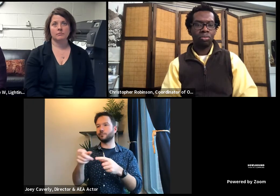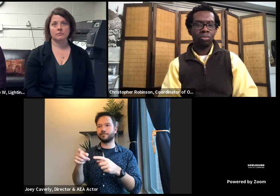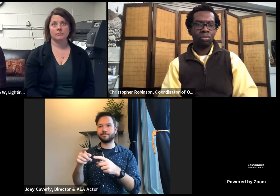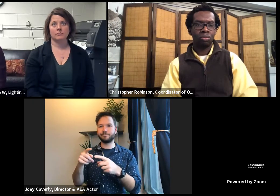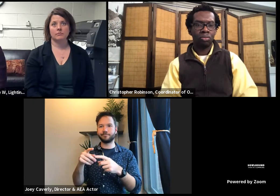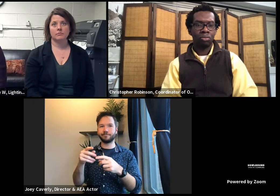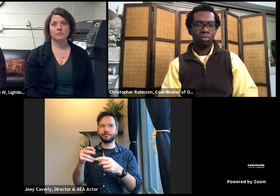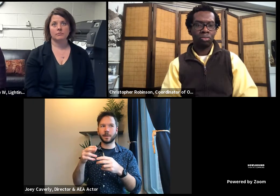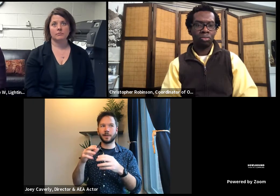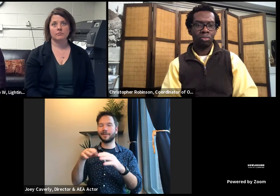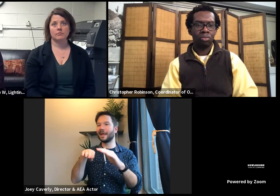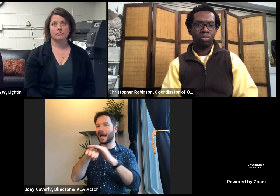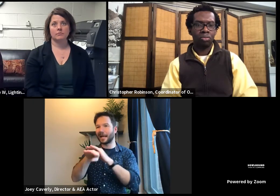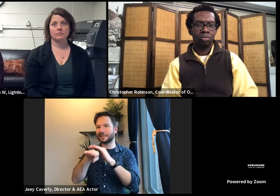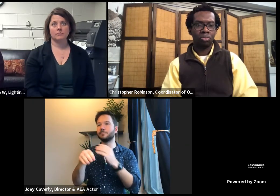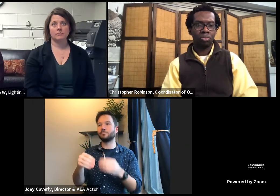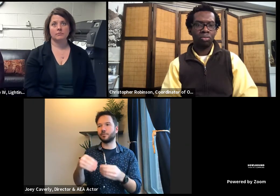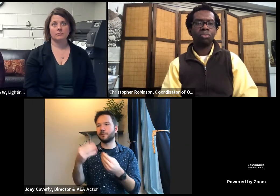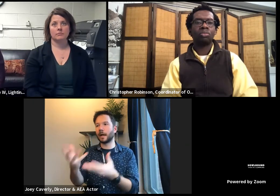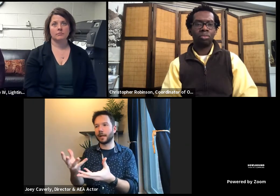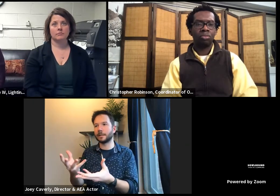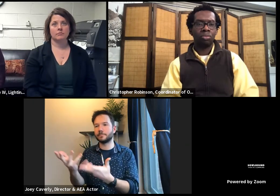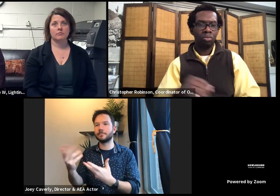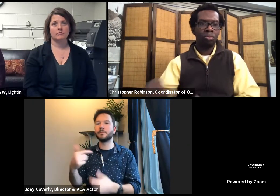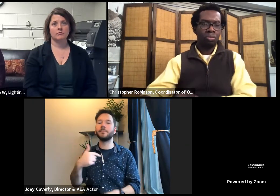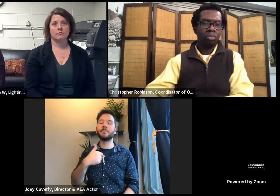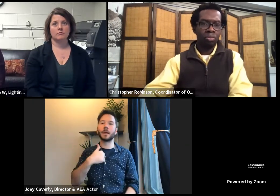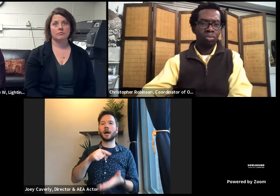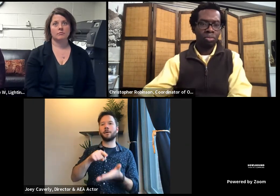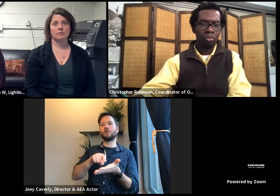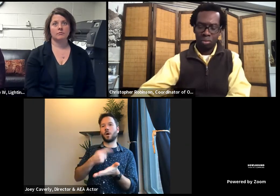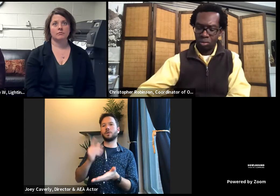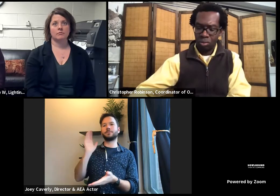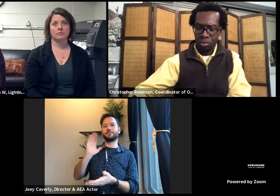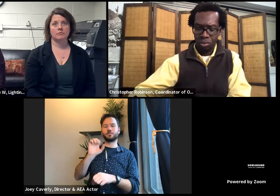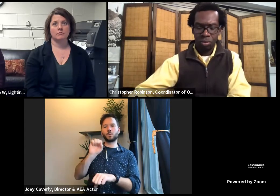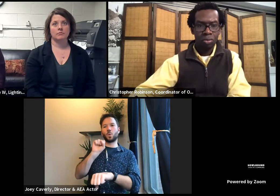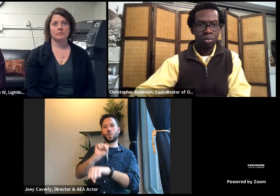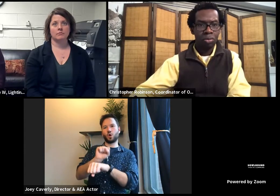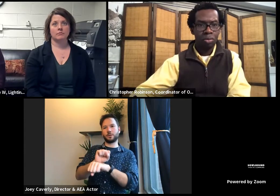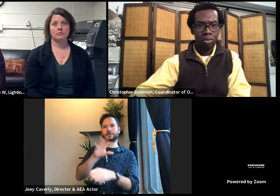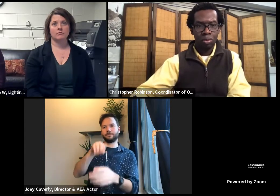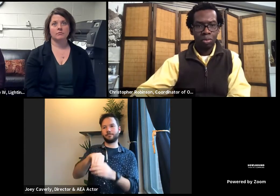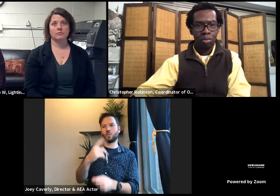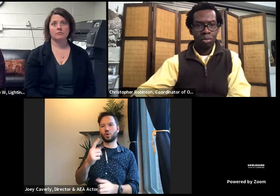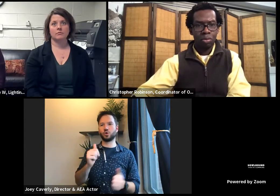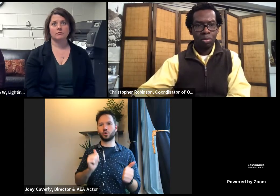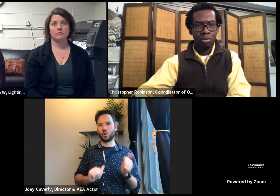of where we're working geographically, regionally. There are various ways to get interpreters through agencies or otherwise.